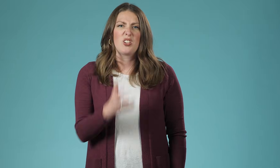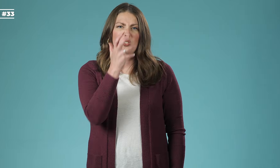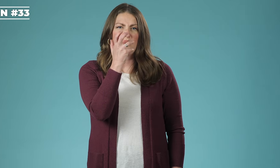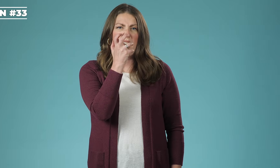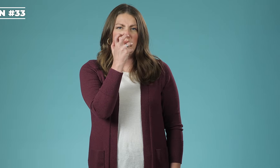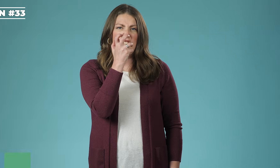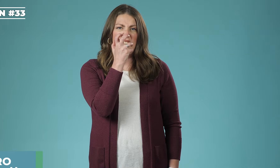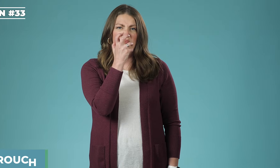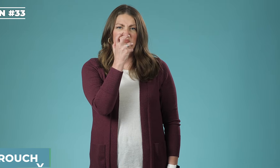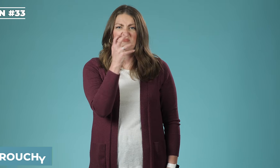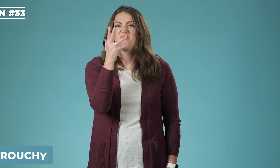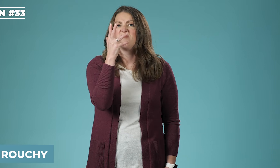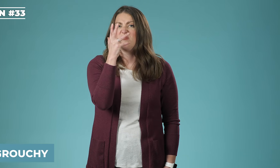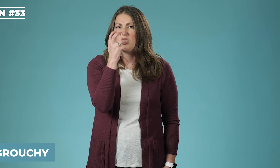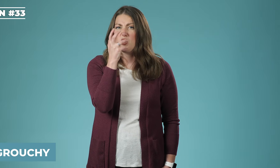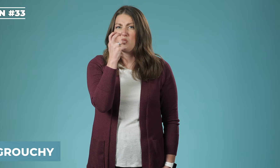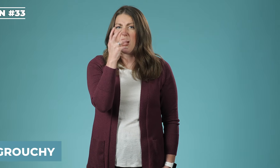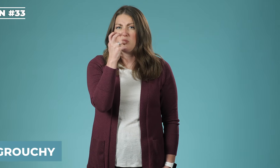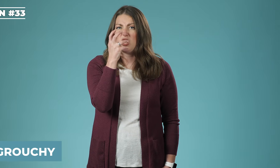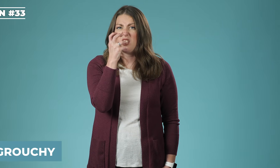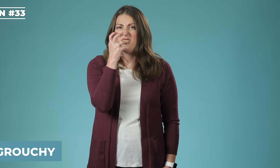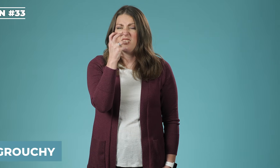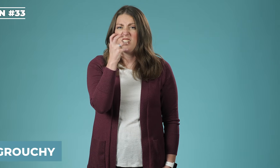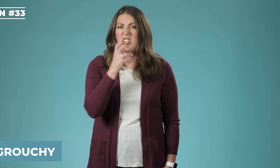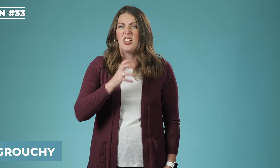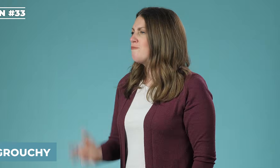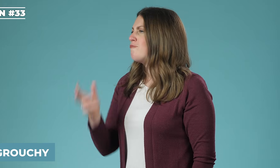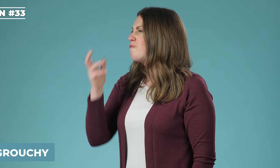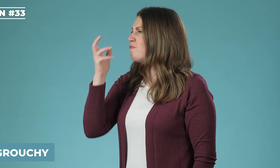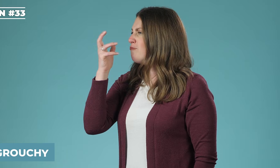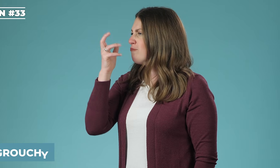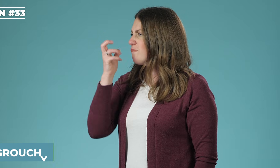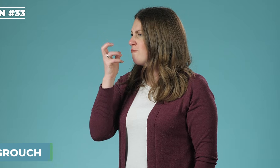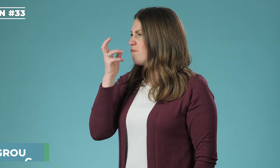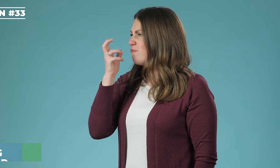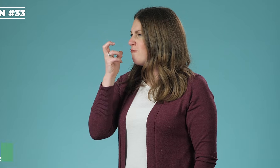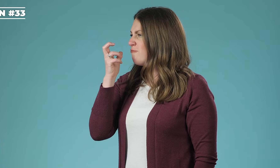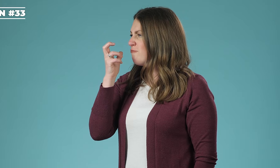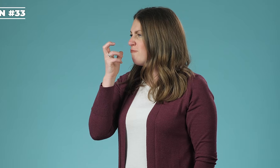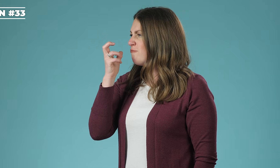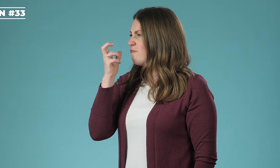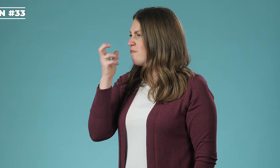Grouchy, grouchy. You have this bent 5-hand